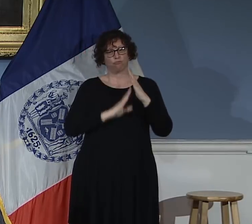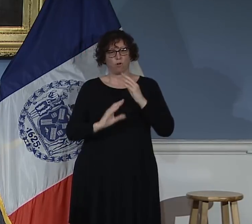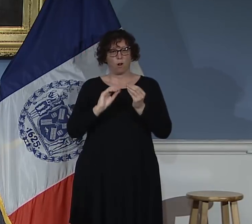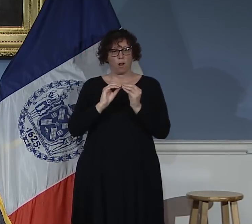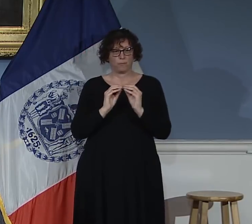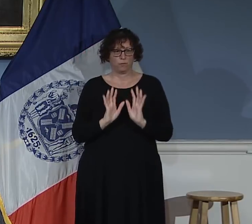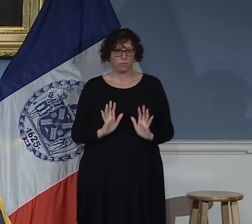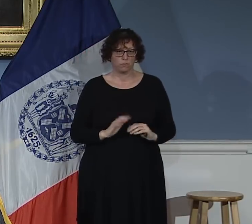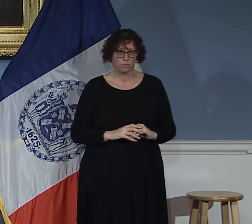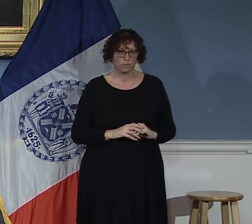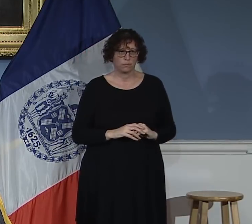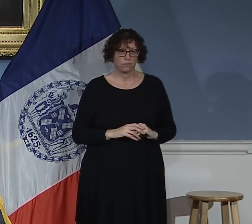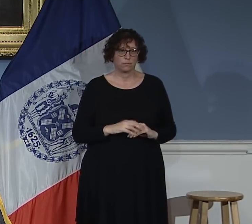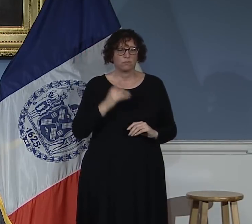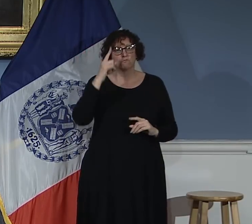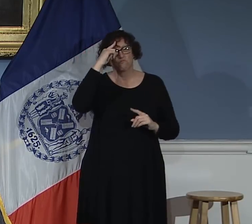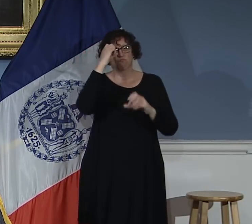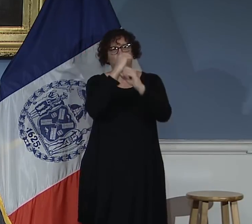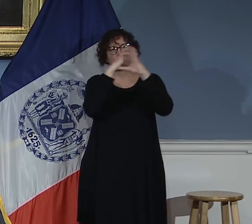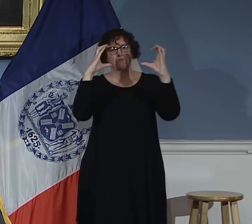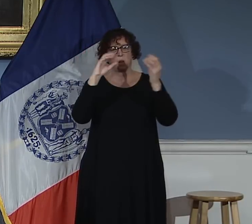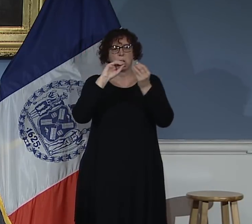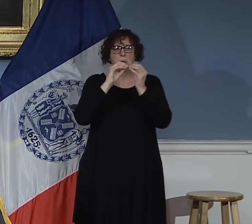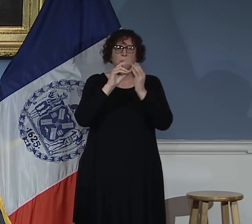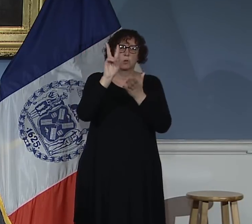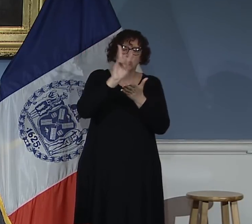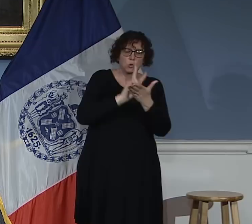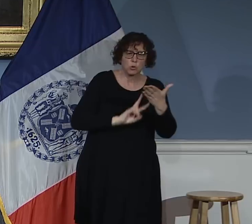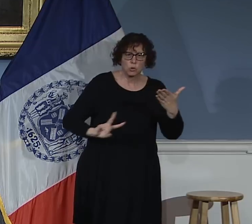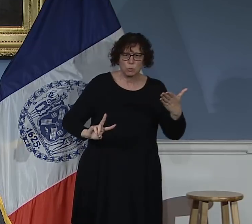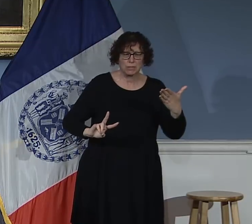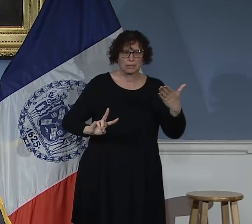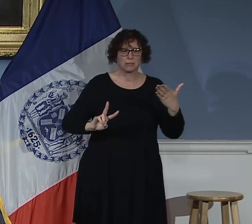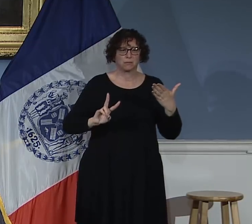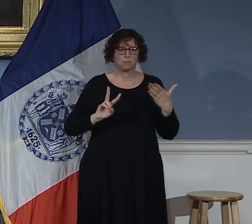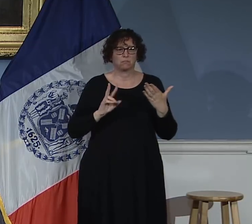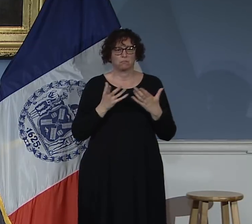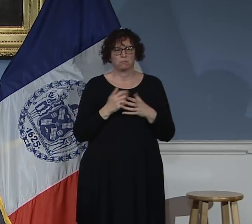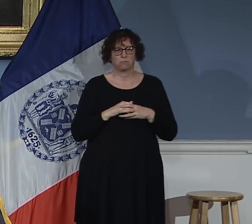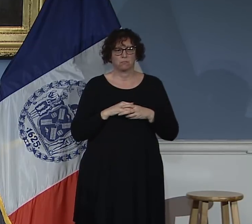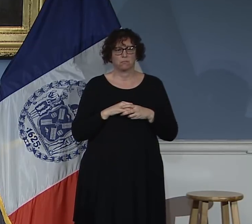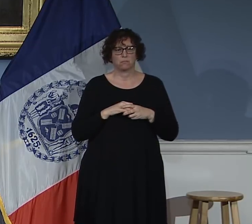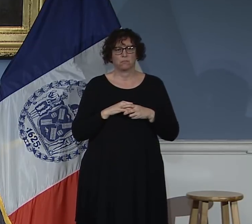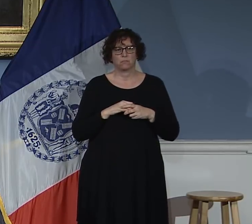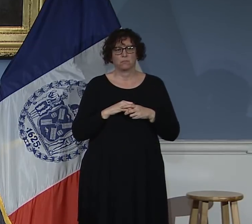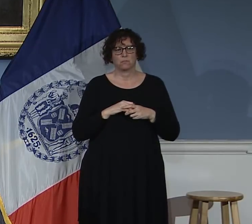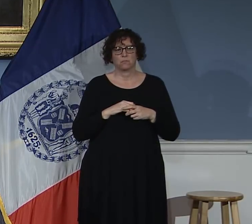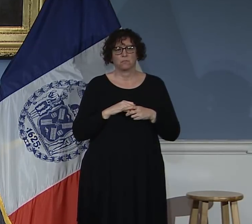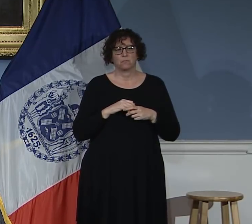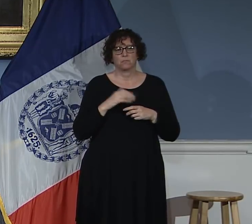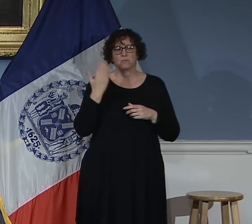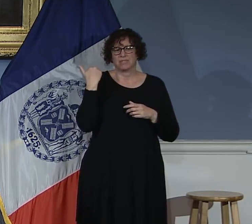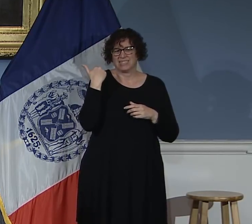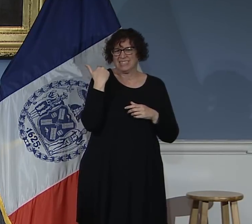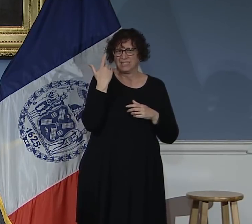WE CAN CONFIRM VERSUS WHAT IS SPECULATIVE. IF PEOPLE THINK ABOUT TWO WEEK, THREE WEEK DYNAMICND A ALCL IT TWO WEEKS, FOR